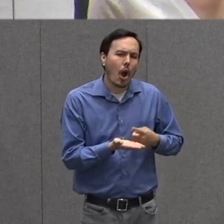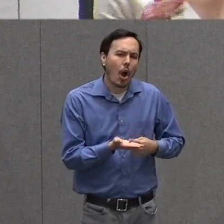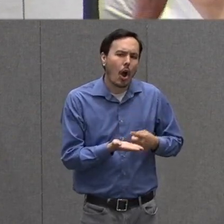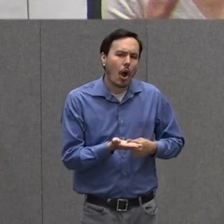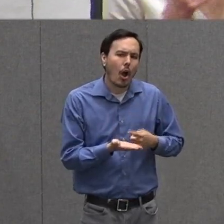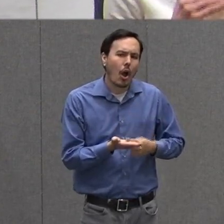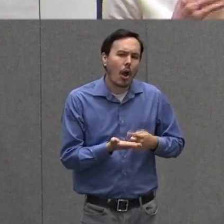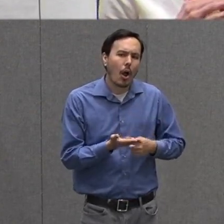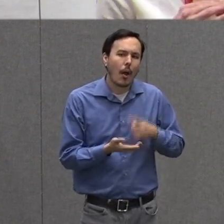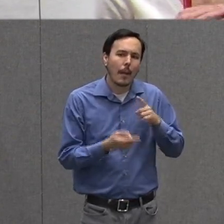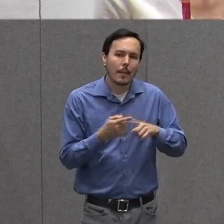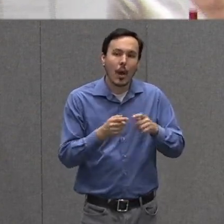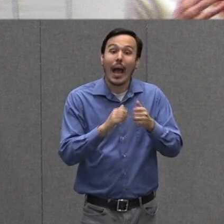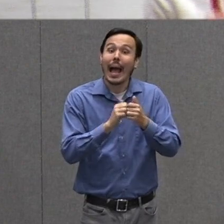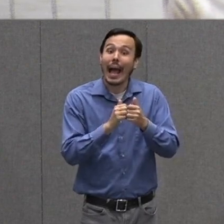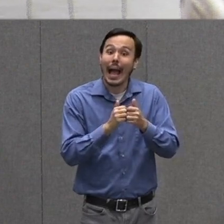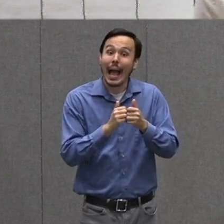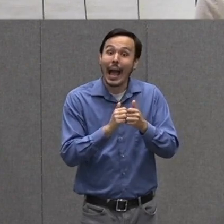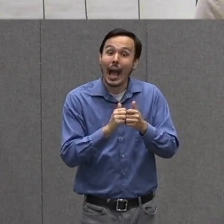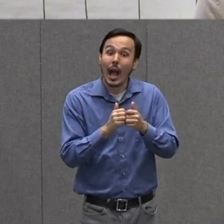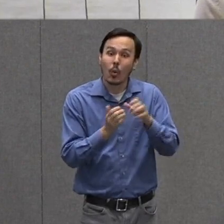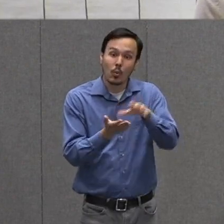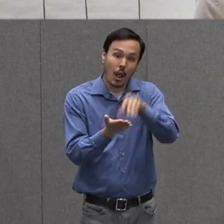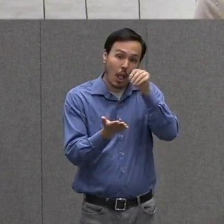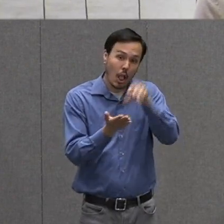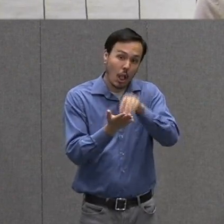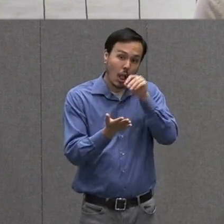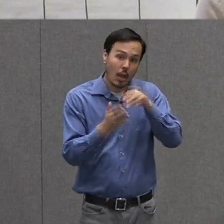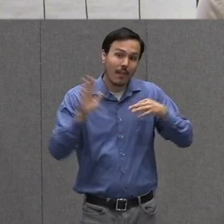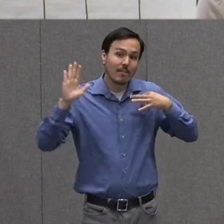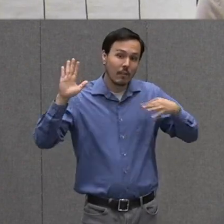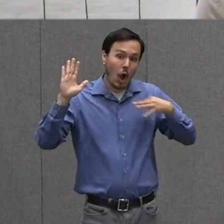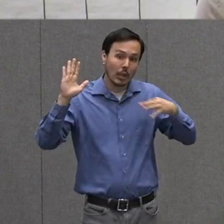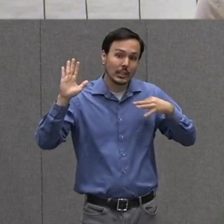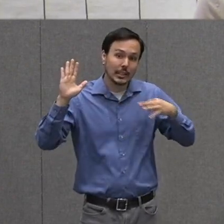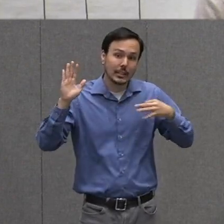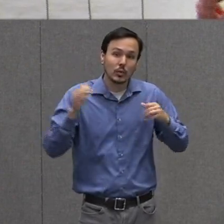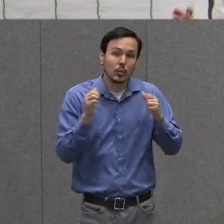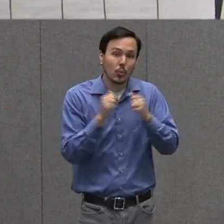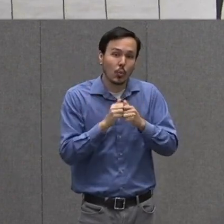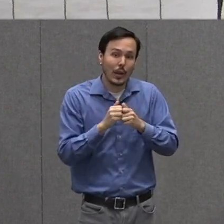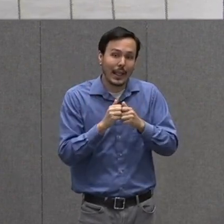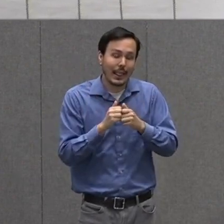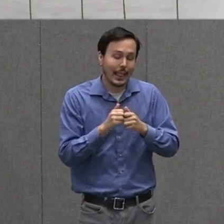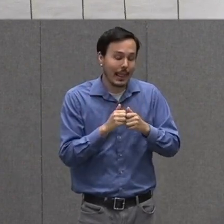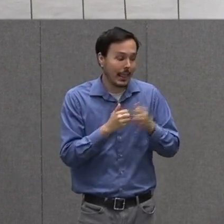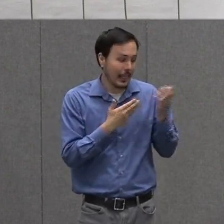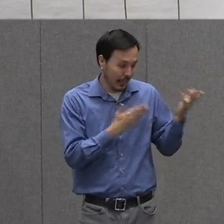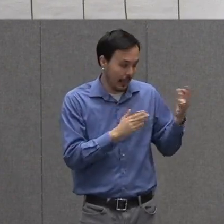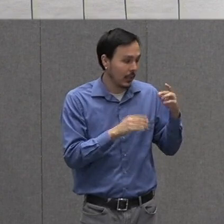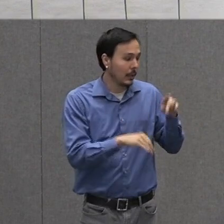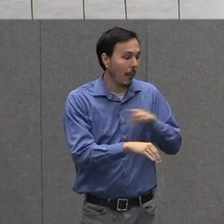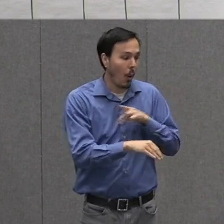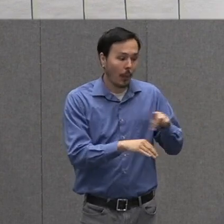about how we learn about volunteers in this poem and the structure of this poem.